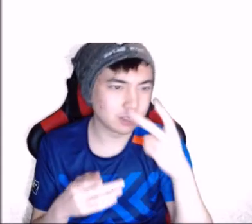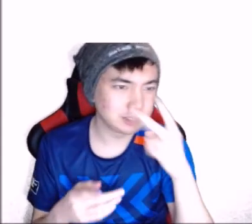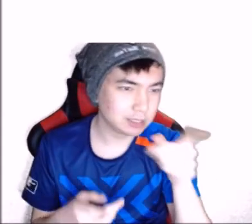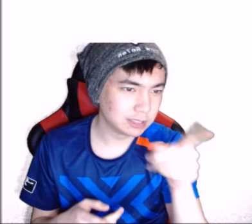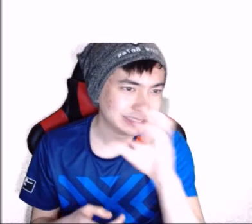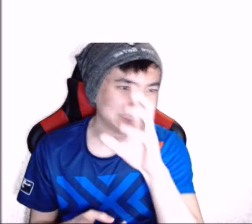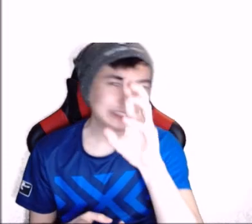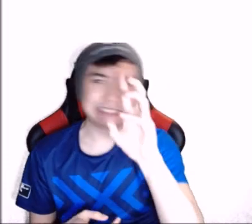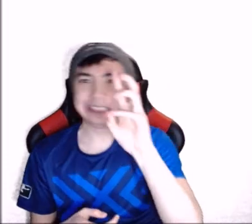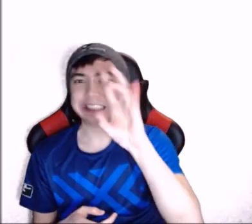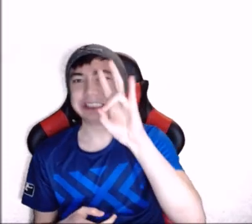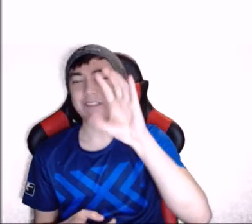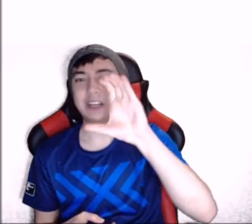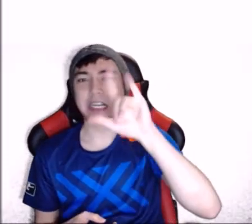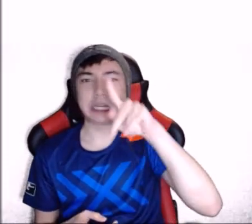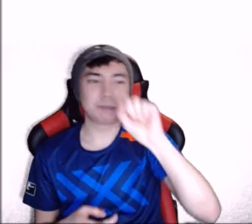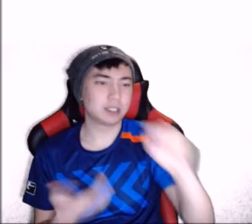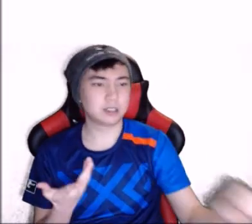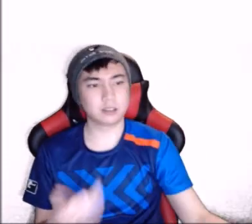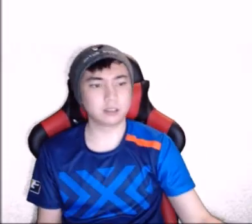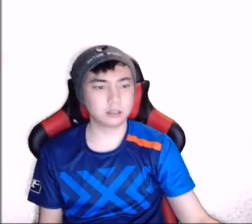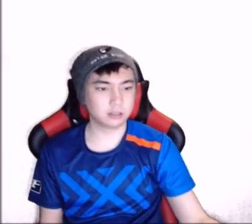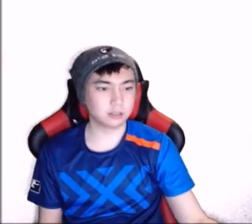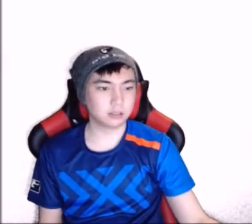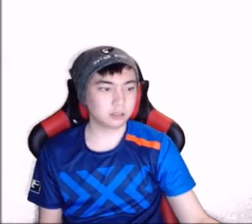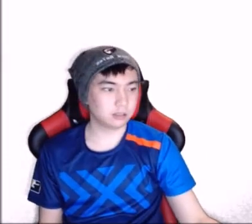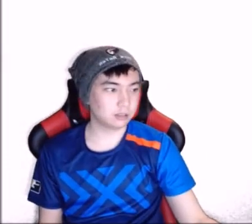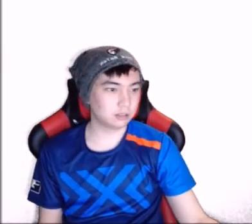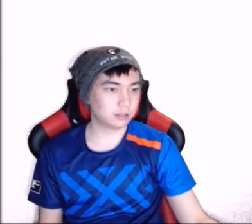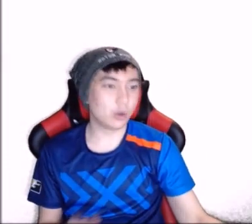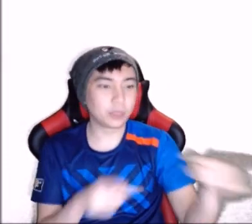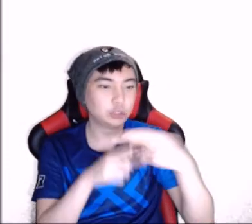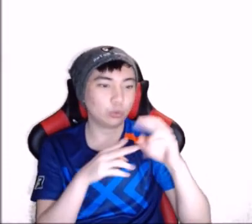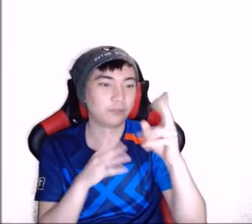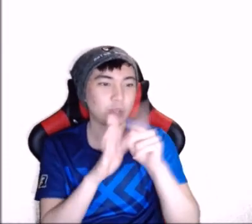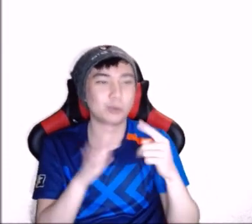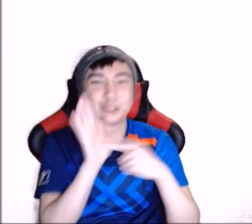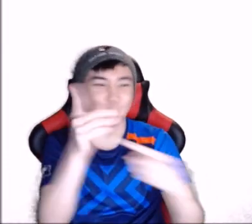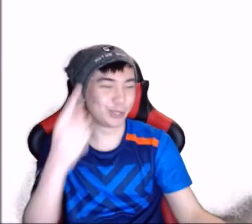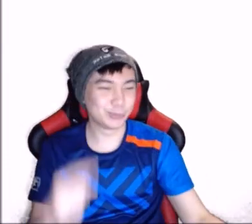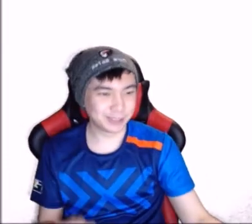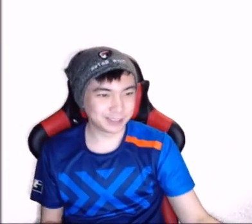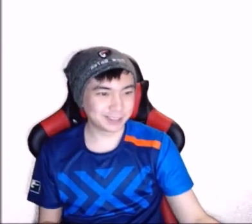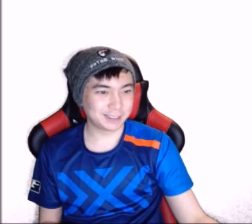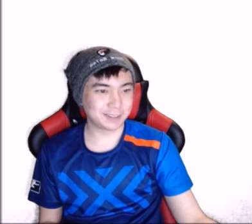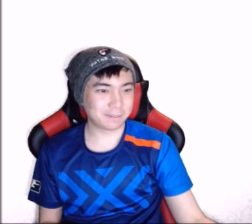I see, 67 clips This is a short video. I will show you